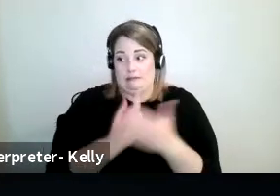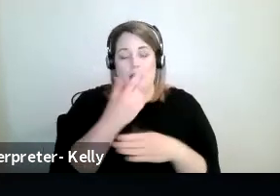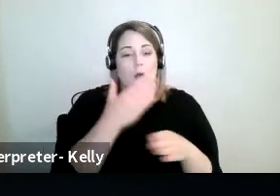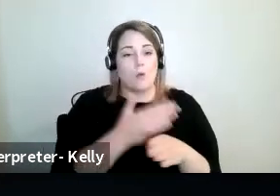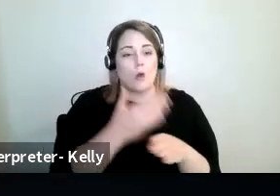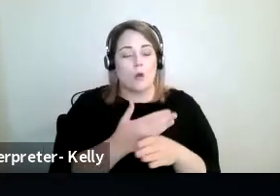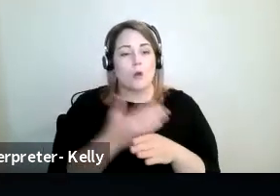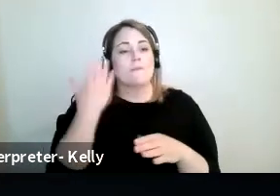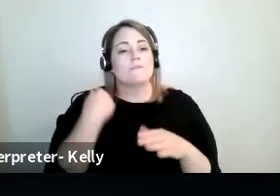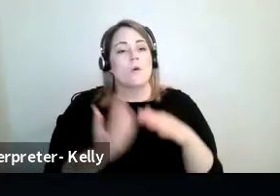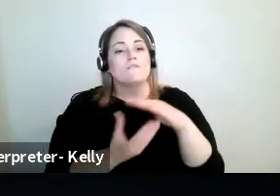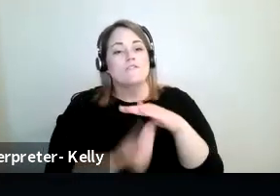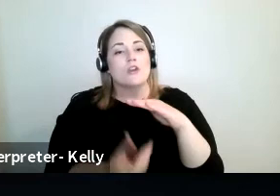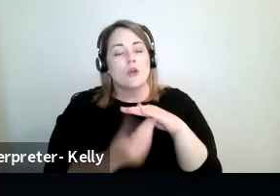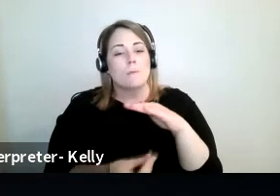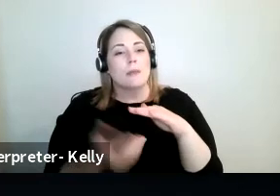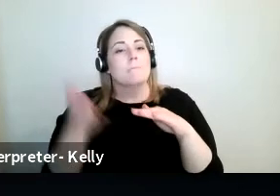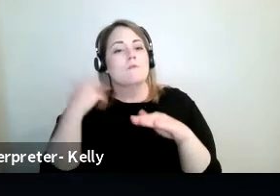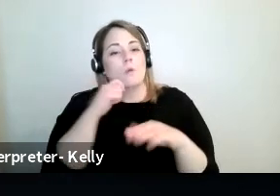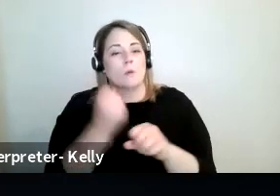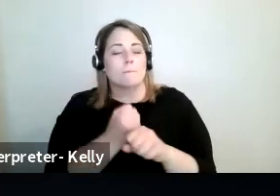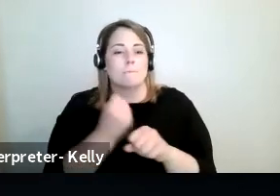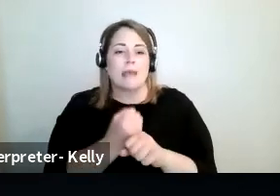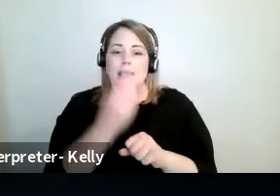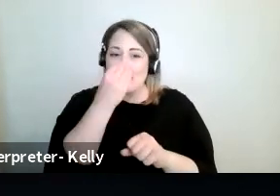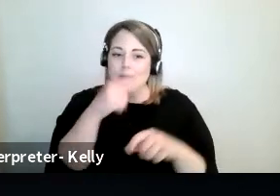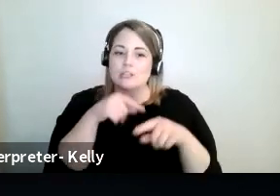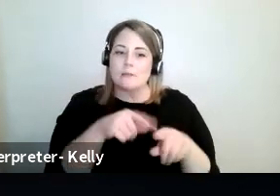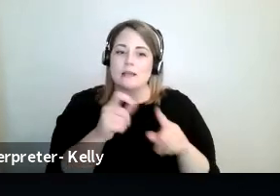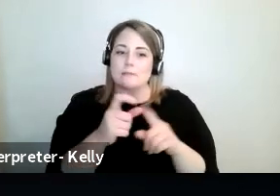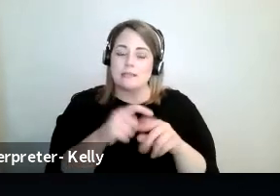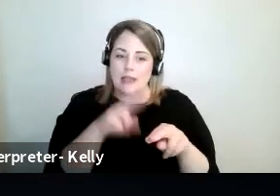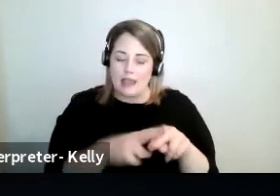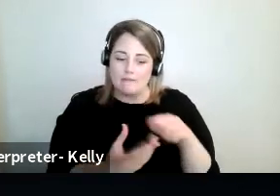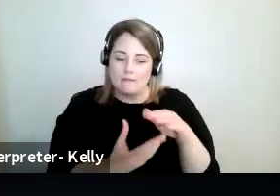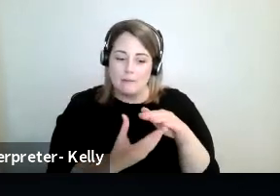producing image-based PDF, the photocopier will actually produce a text-based PDF,